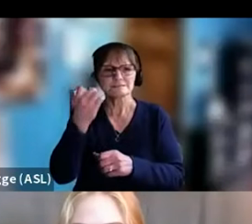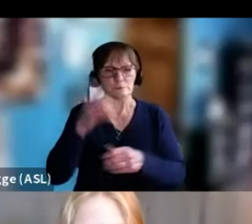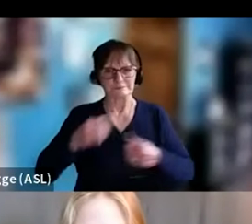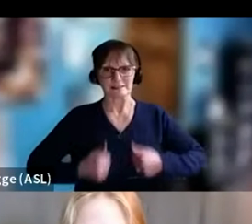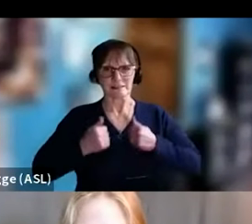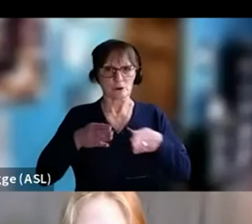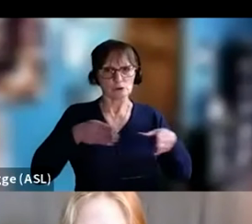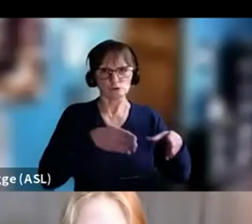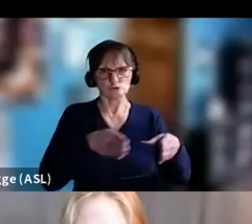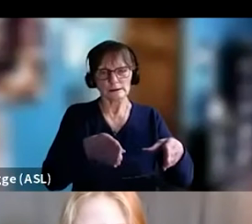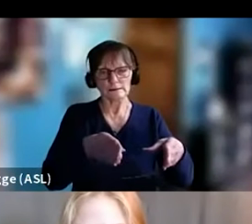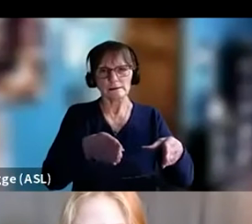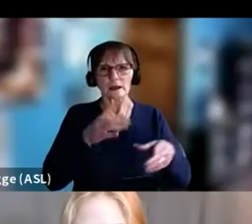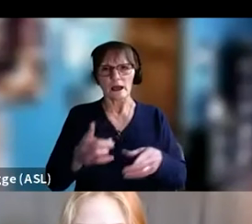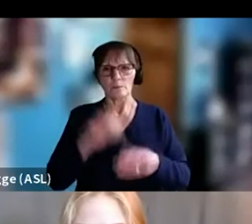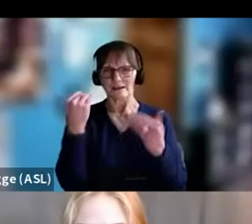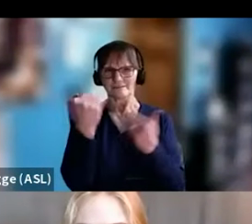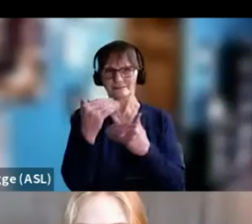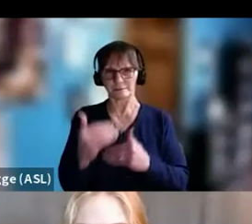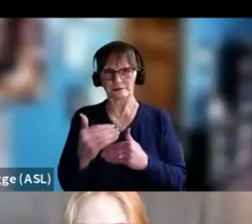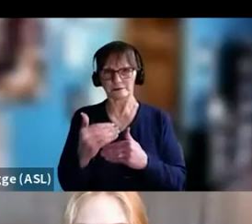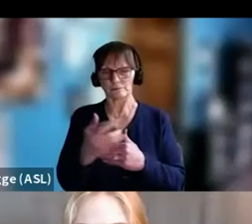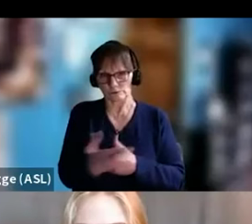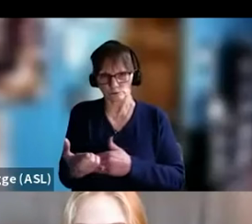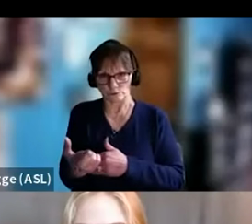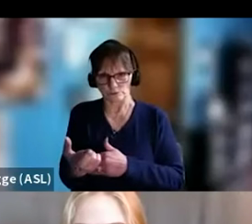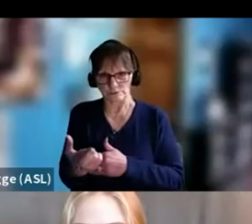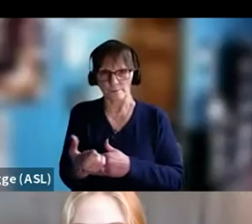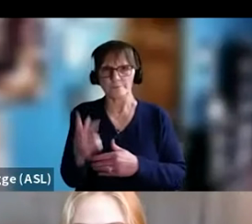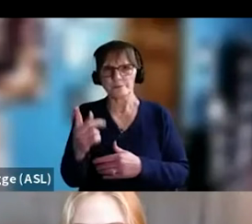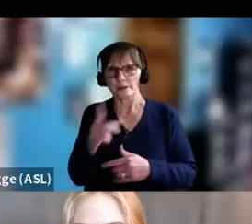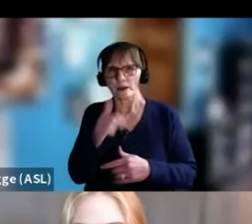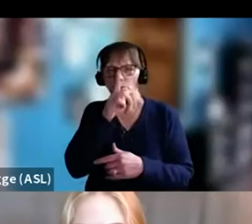and we have unfortunately limited resources that we're really thinking differently